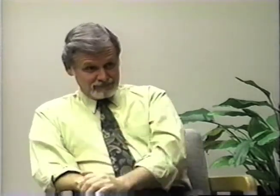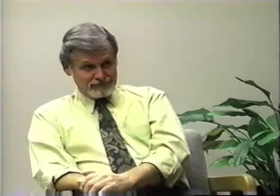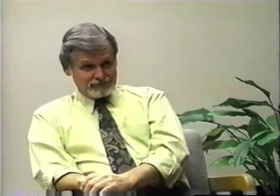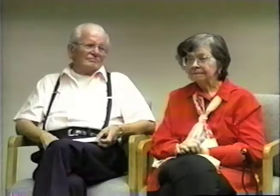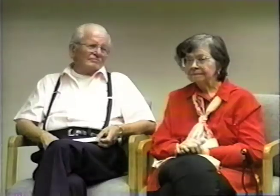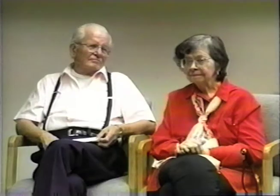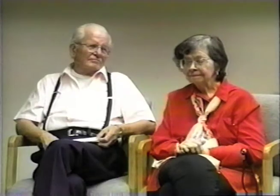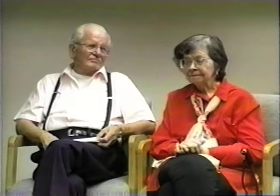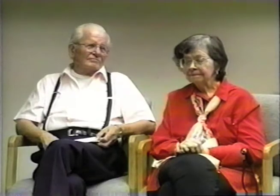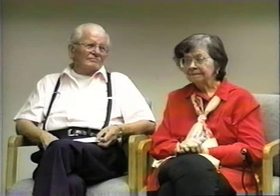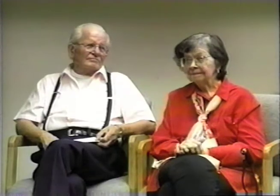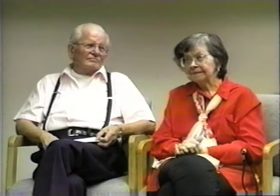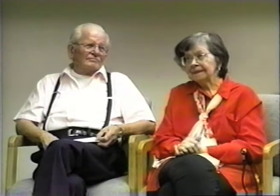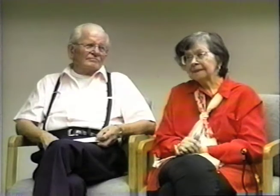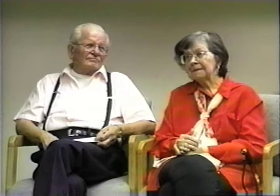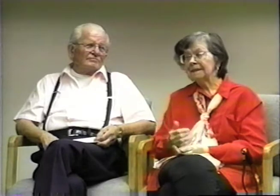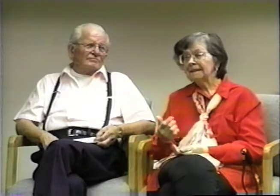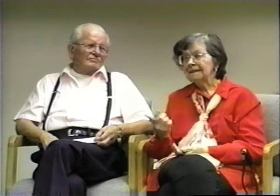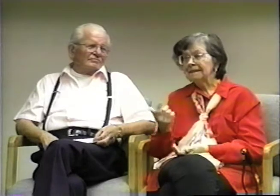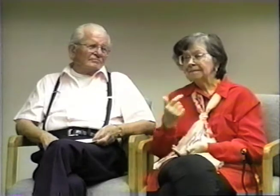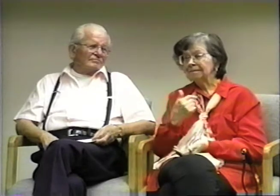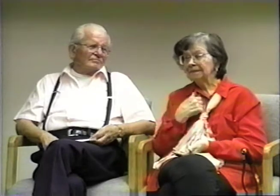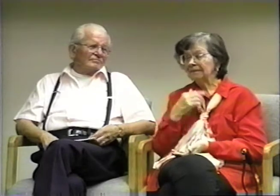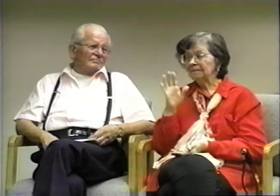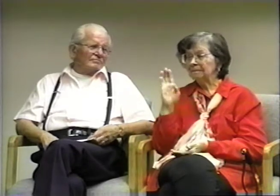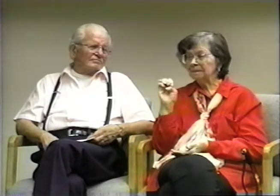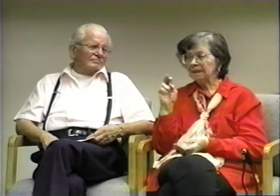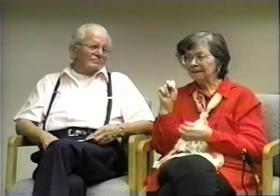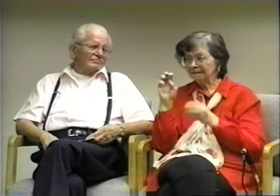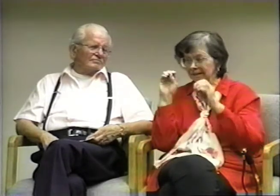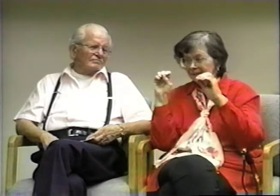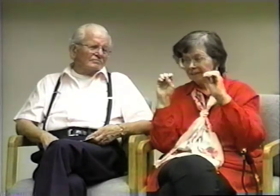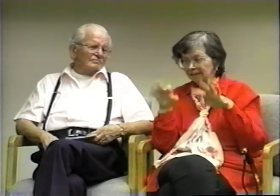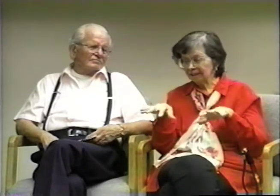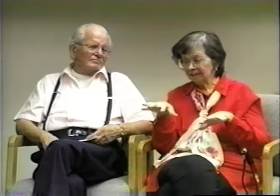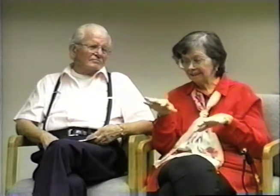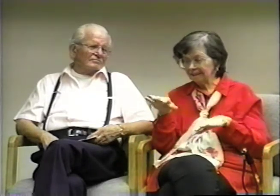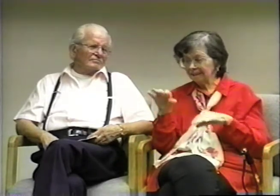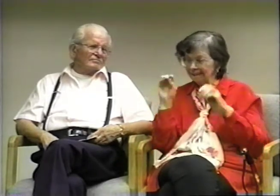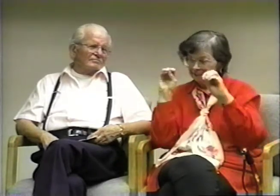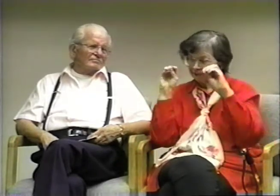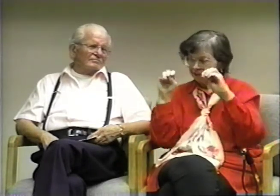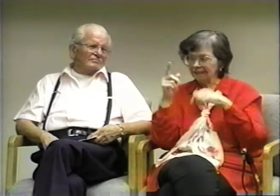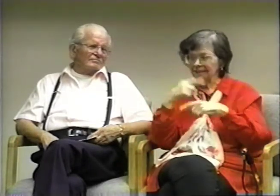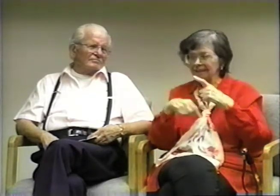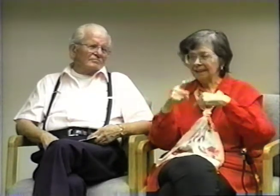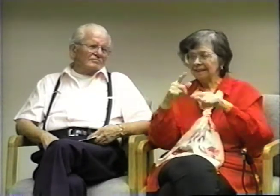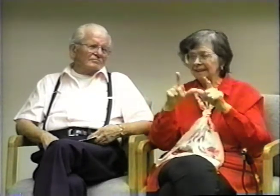How have things changed through the years? Kathleen? Well, I taught sign language [American Sign Language - ASL]